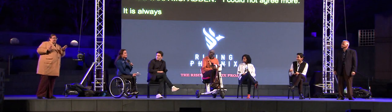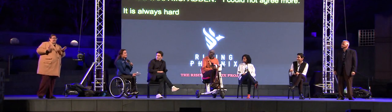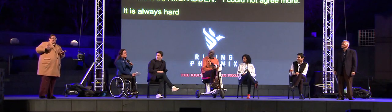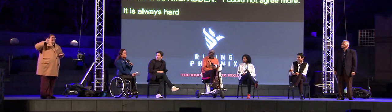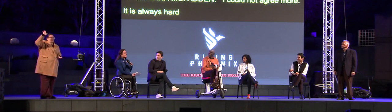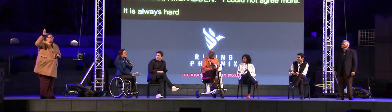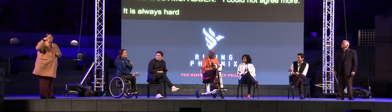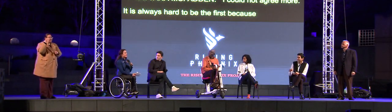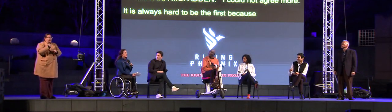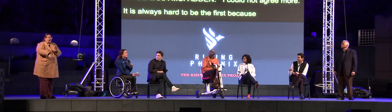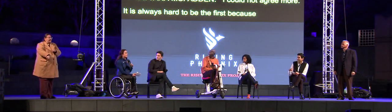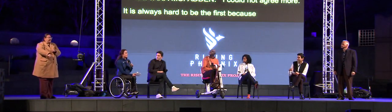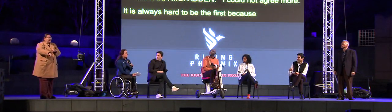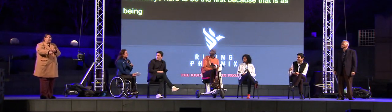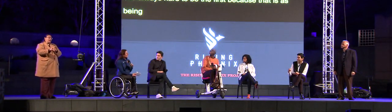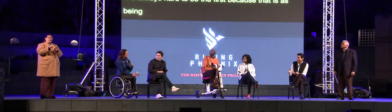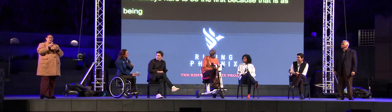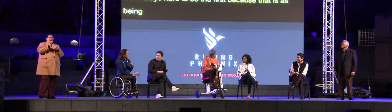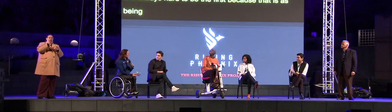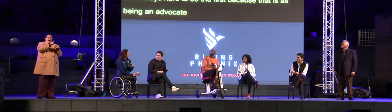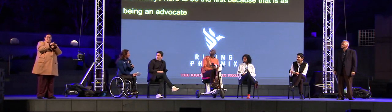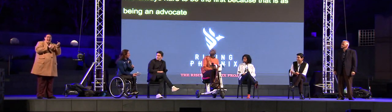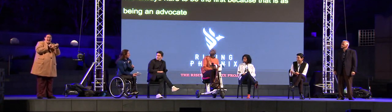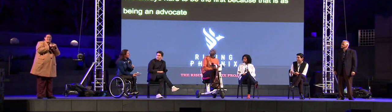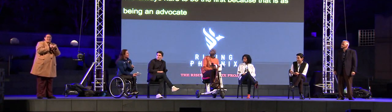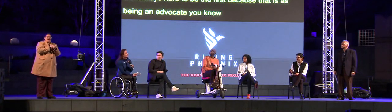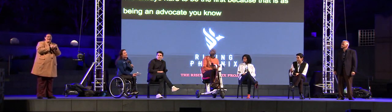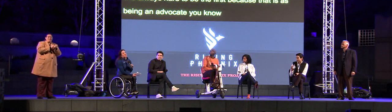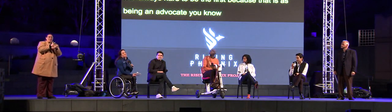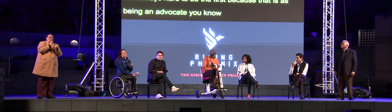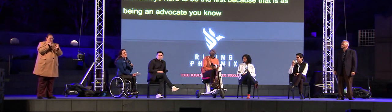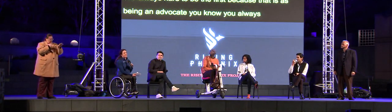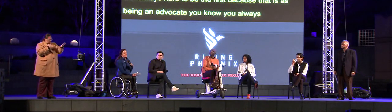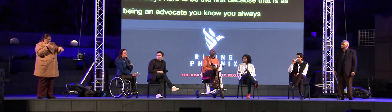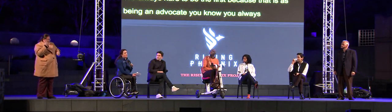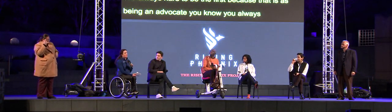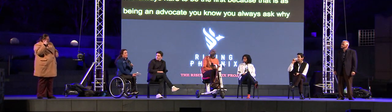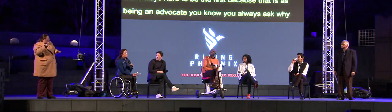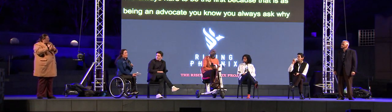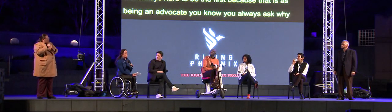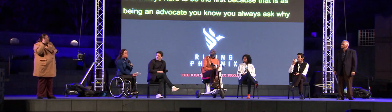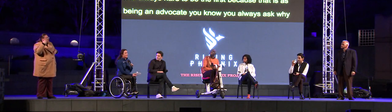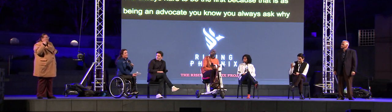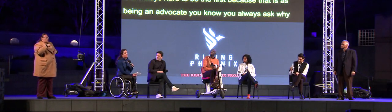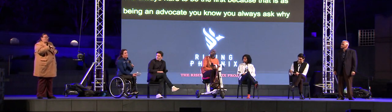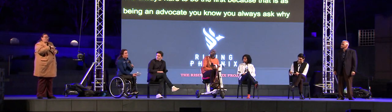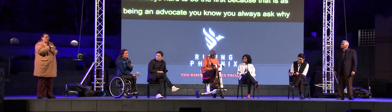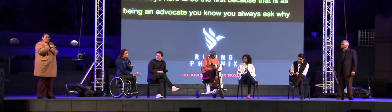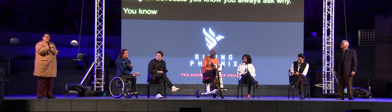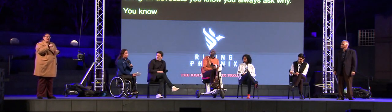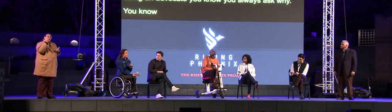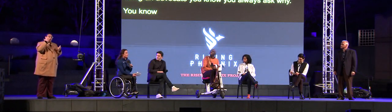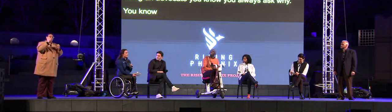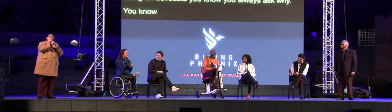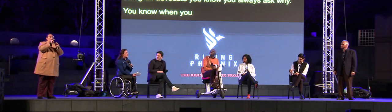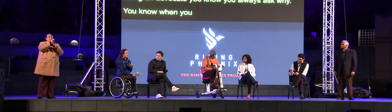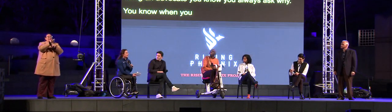as being an advocate, you always ask why. When you want more media coverage or equal pay,